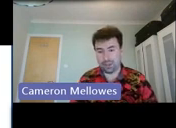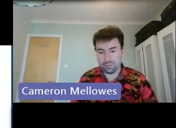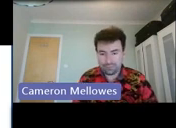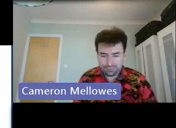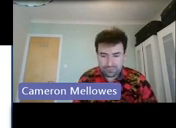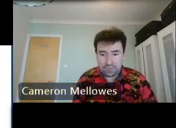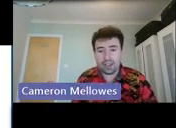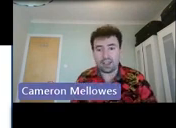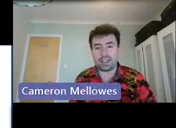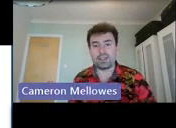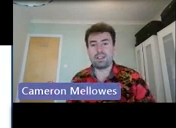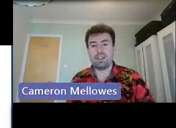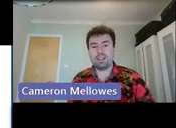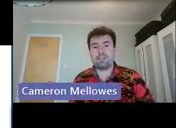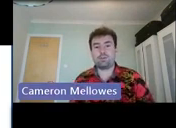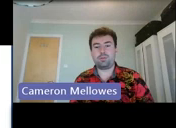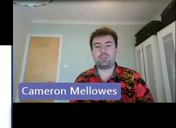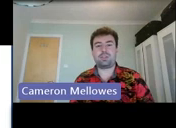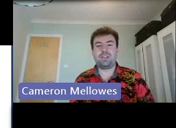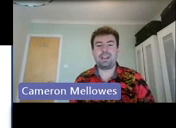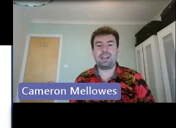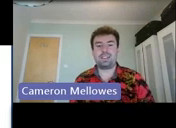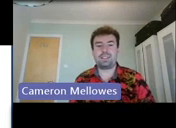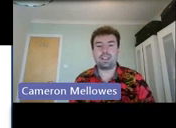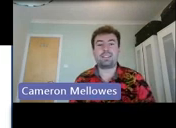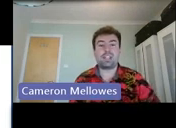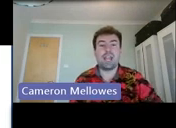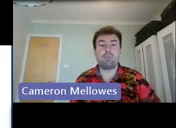as well given given your roles as community councillors, and it's a shared